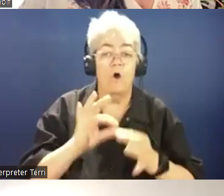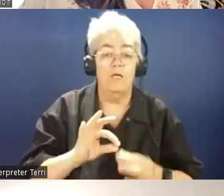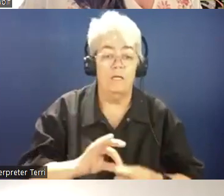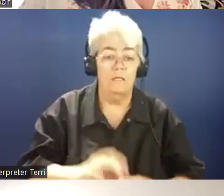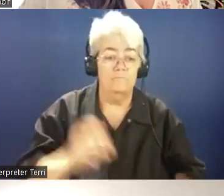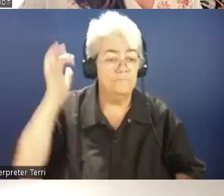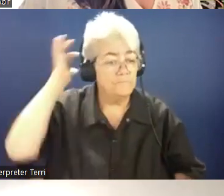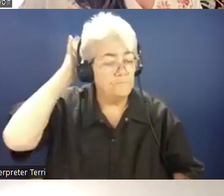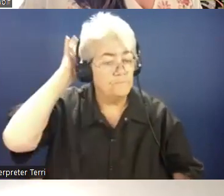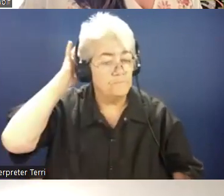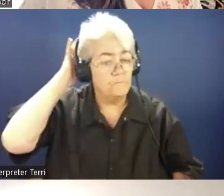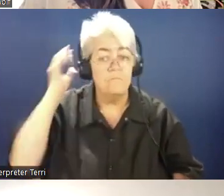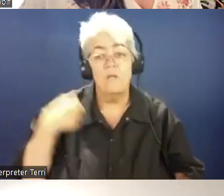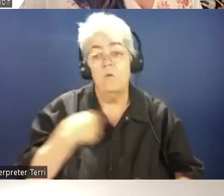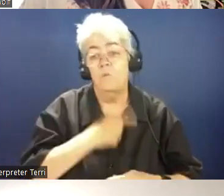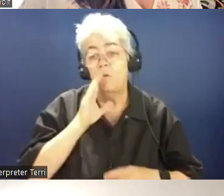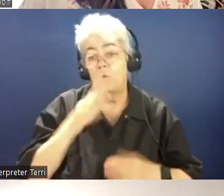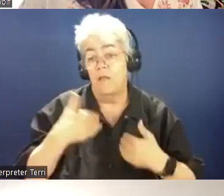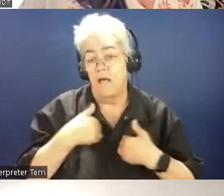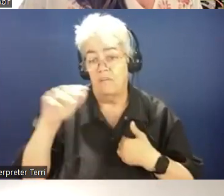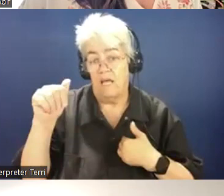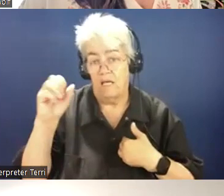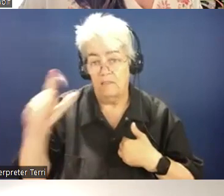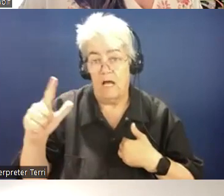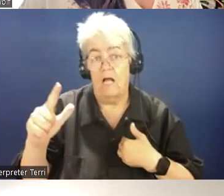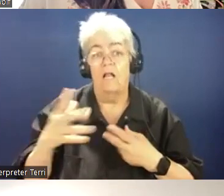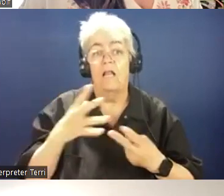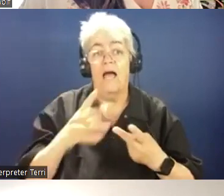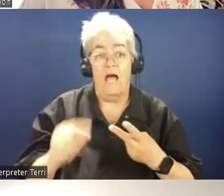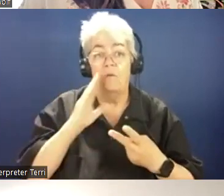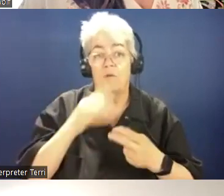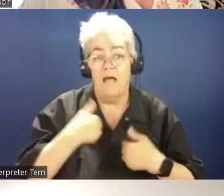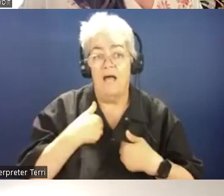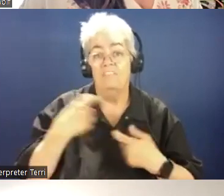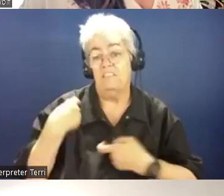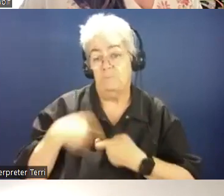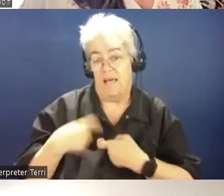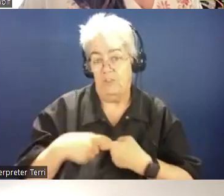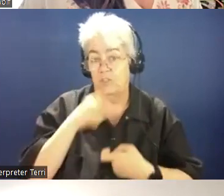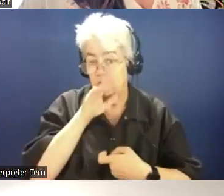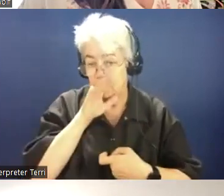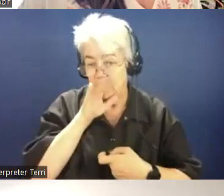And we will have ASL and Spanish interpretation available. We will give you instructions about accessing